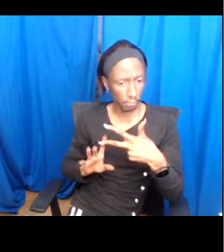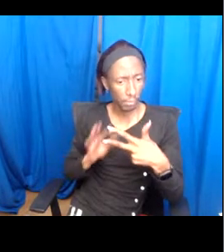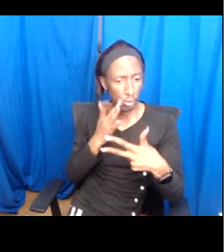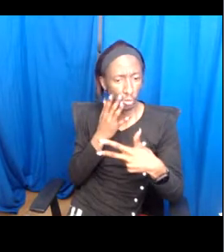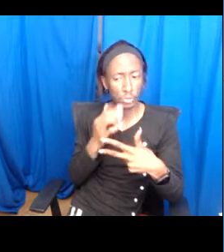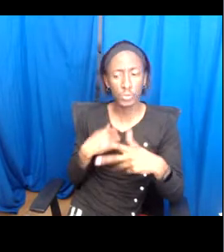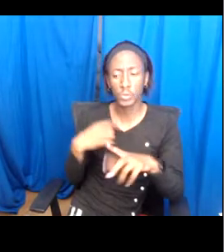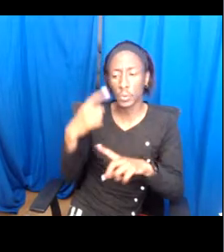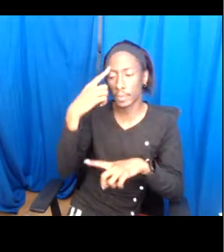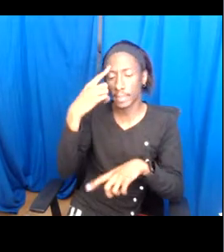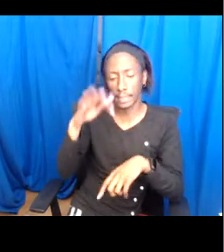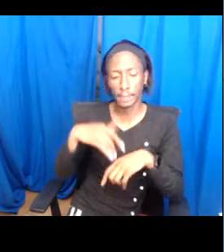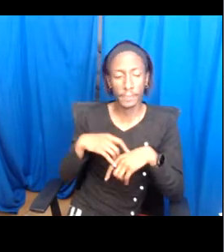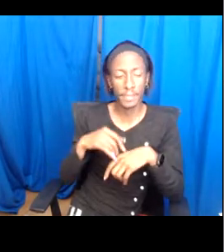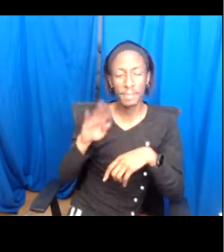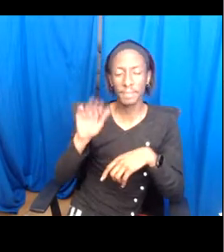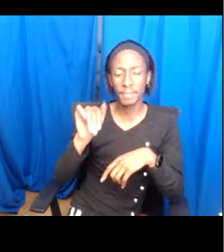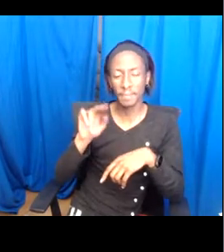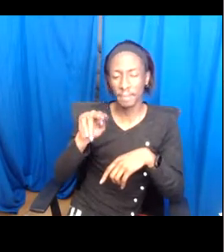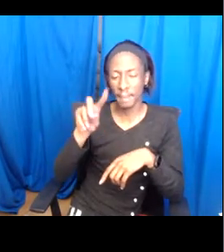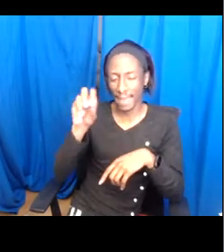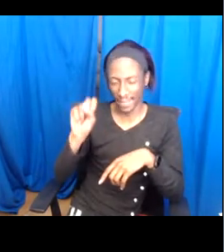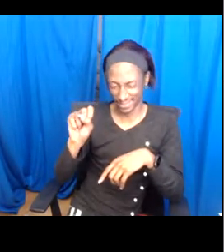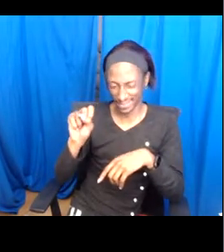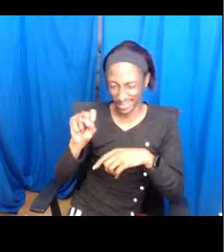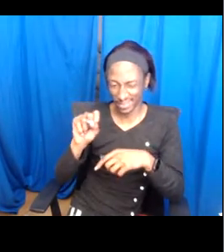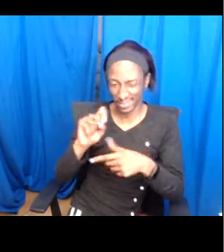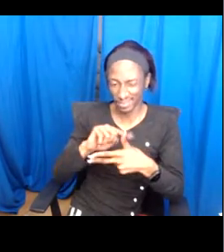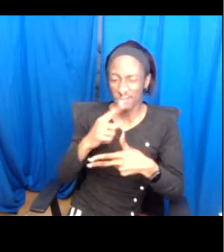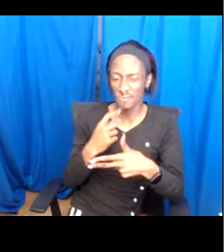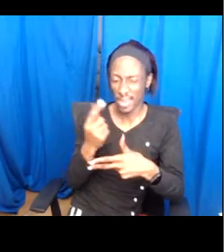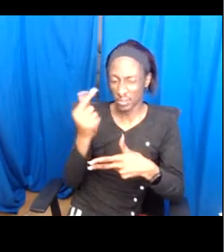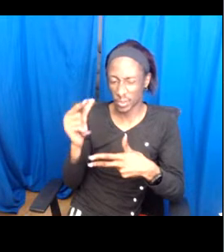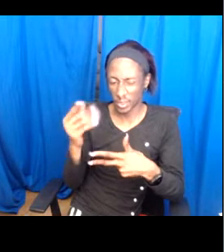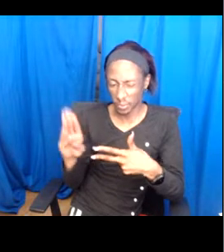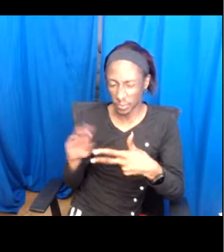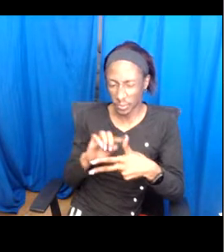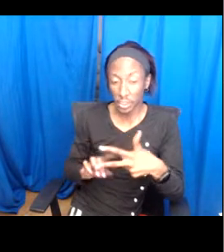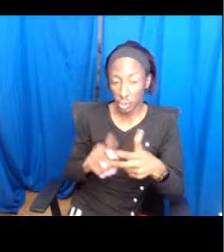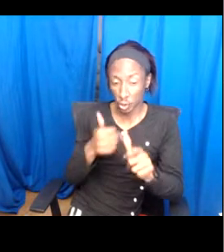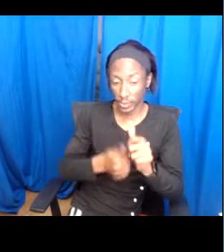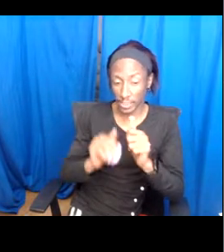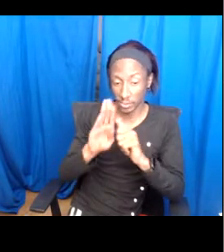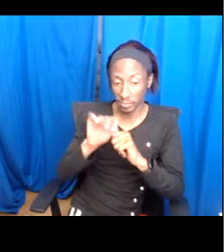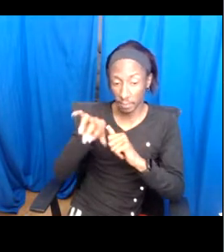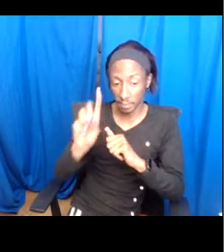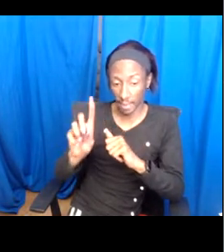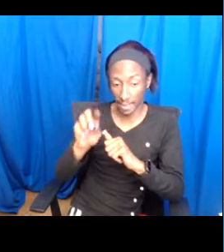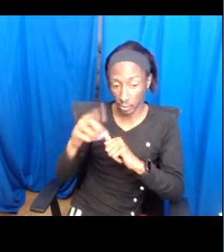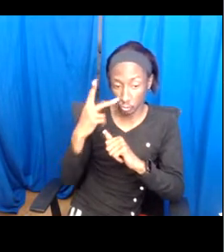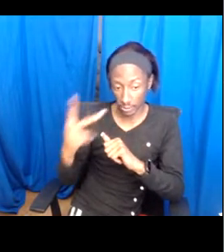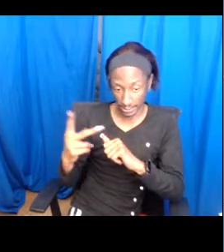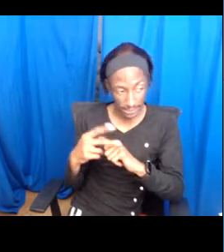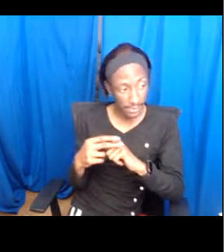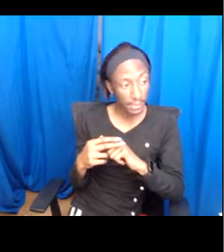I just mentioned the word bands and each of those spectrum that you see in the right part of that graphic there.